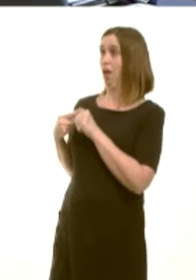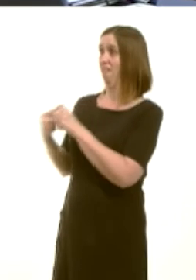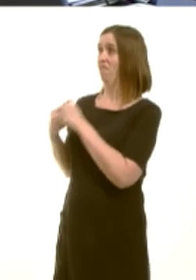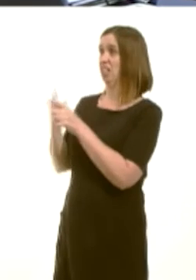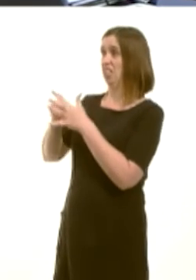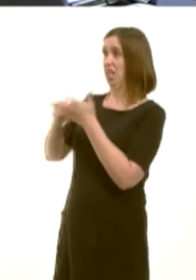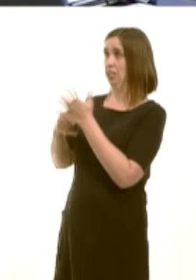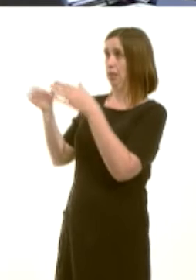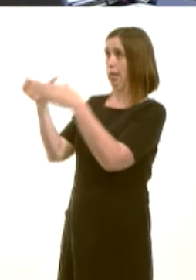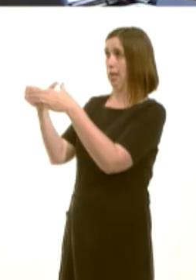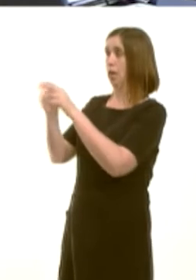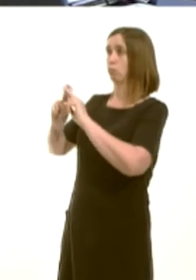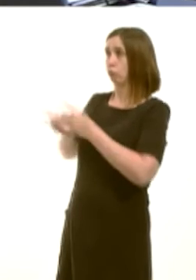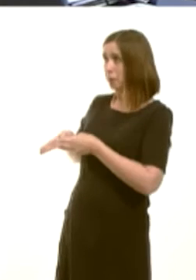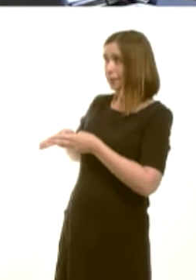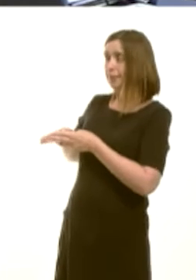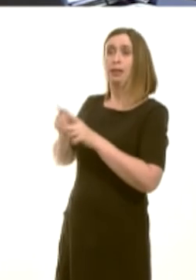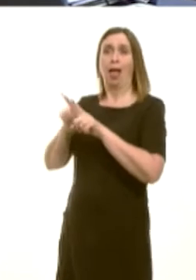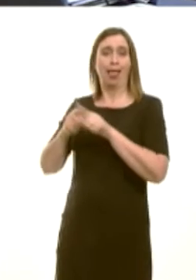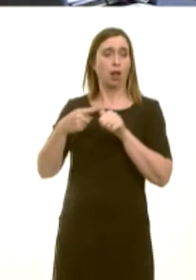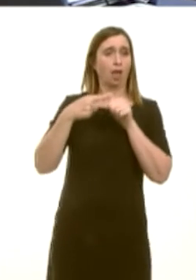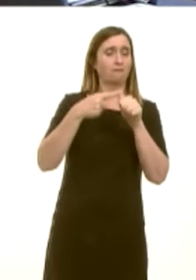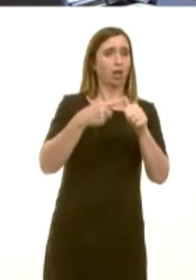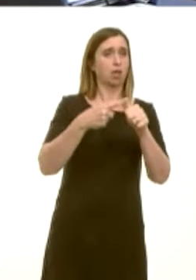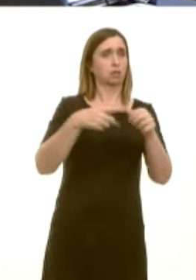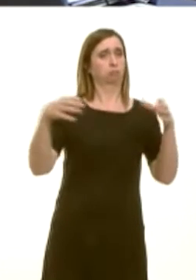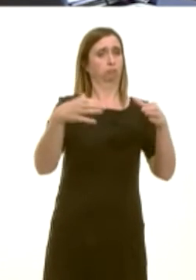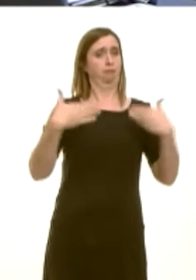Transport, and advises officials on property matters within the Department for Health and